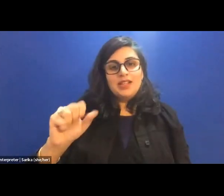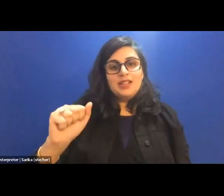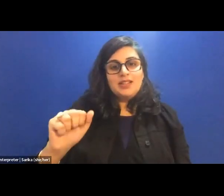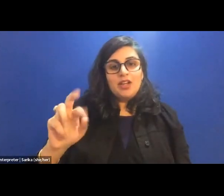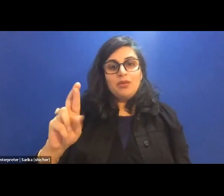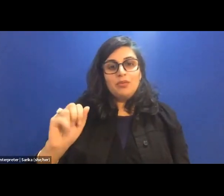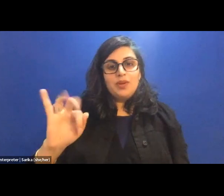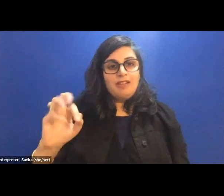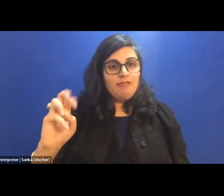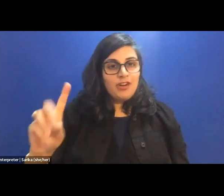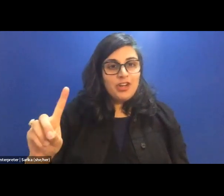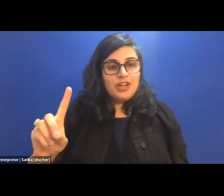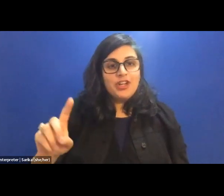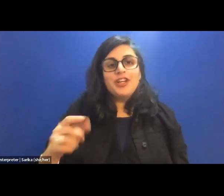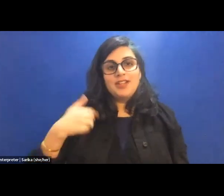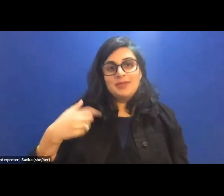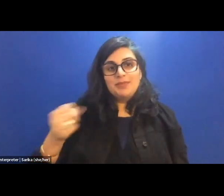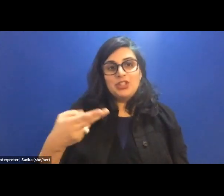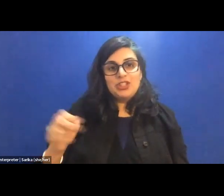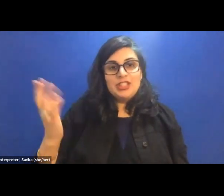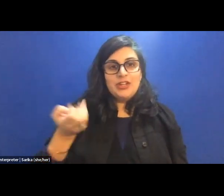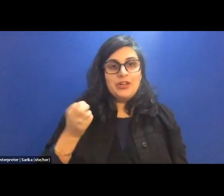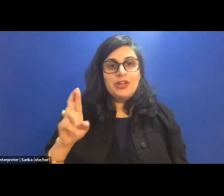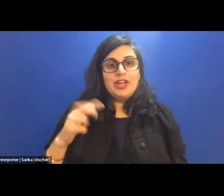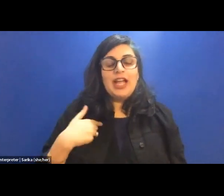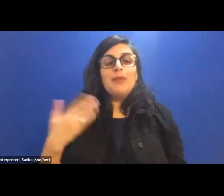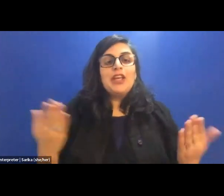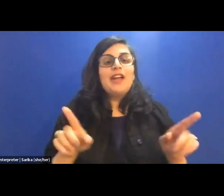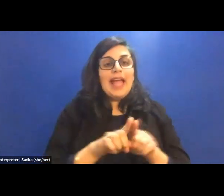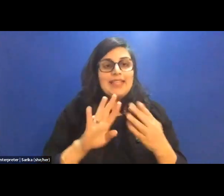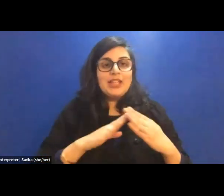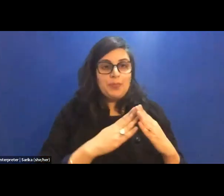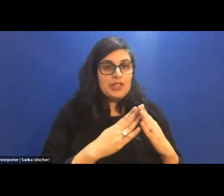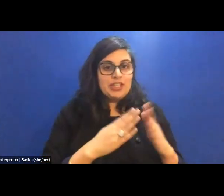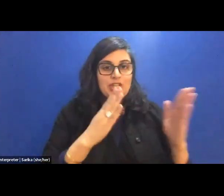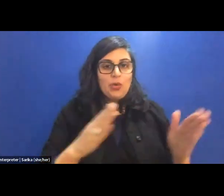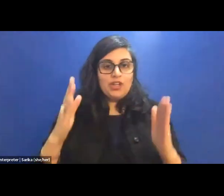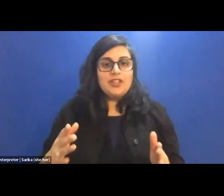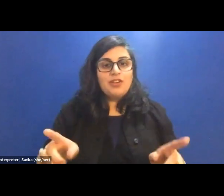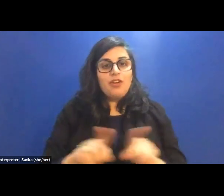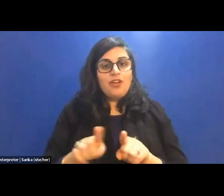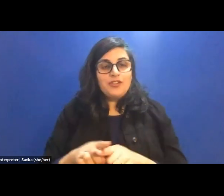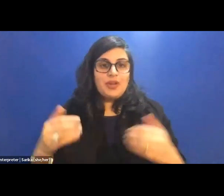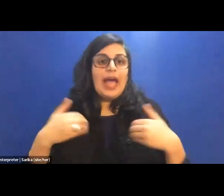Teressa. >> Thank you. My name is Teressa. My